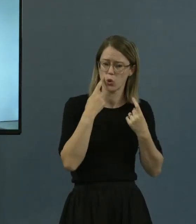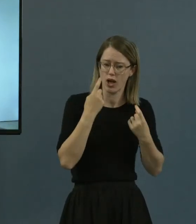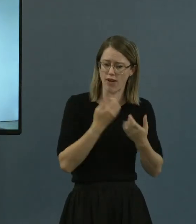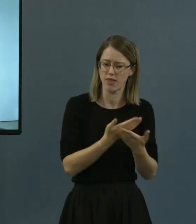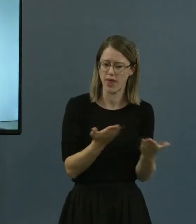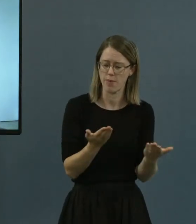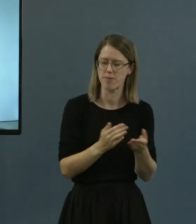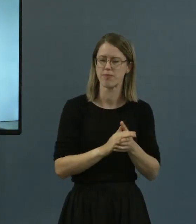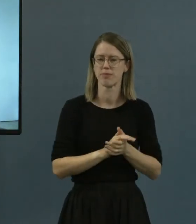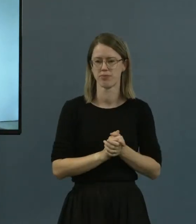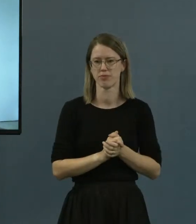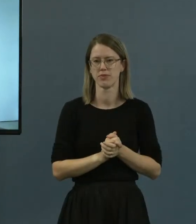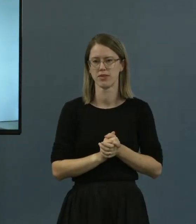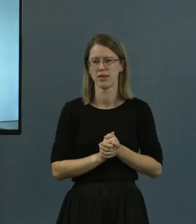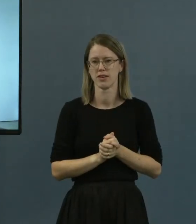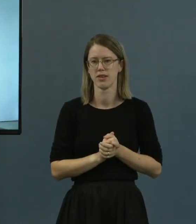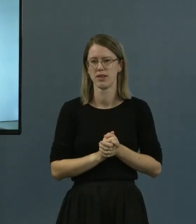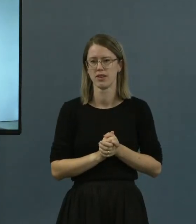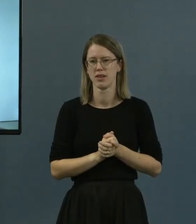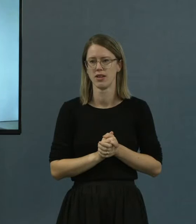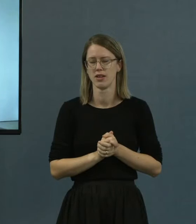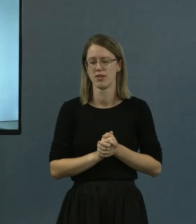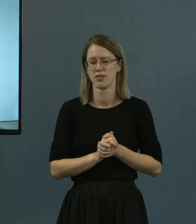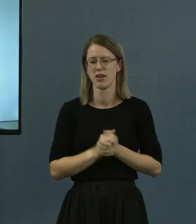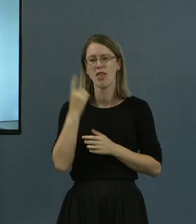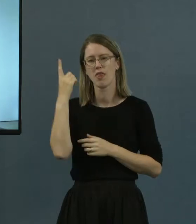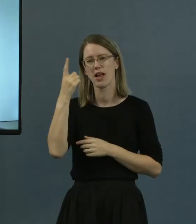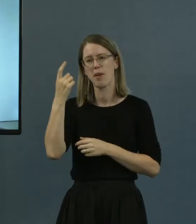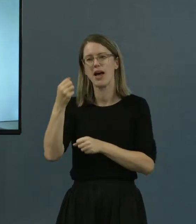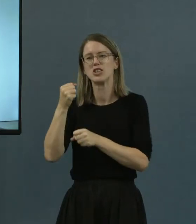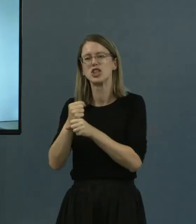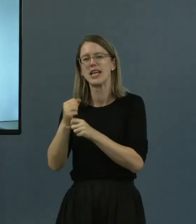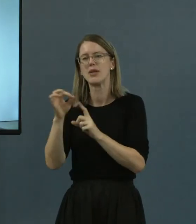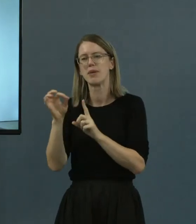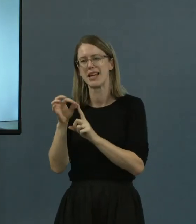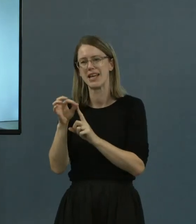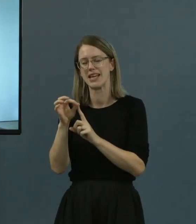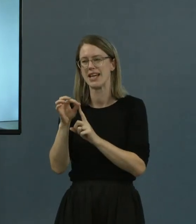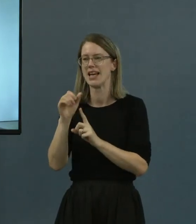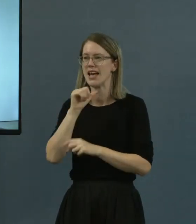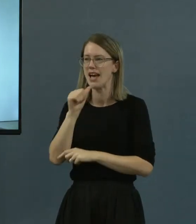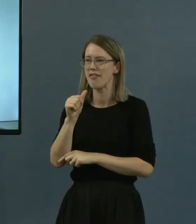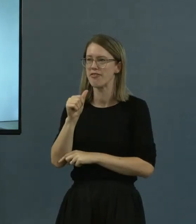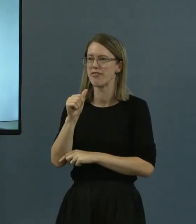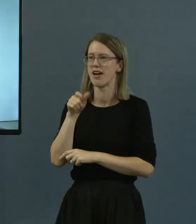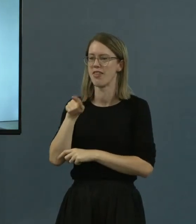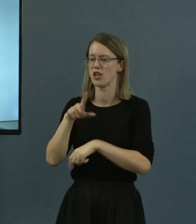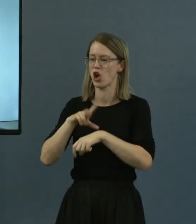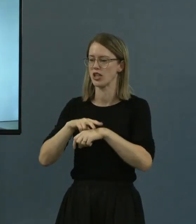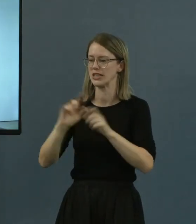particularly if you think about in the general practice contex, a smaller work force to start